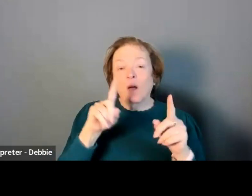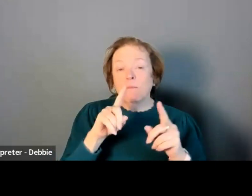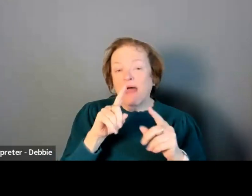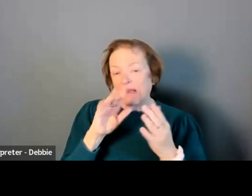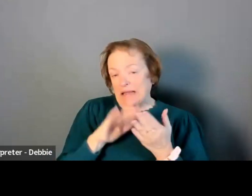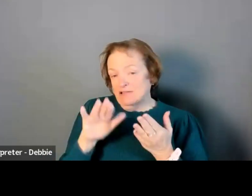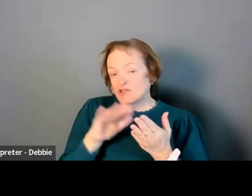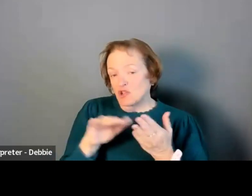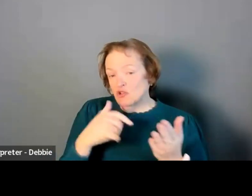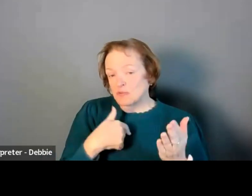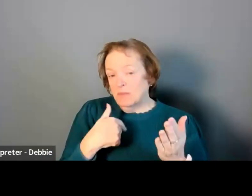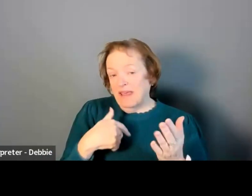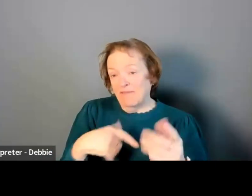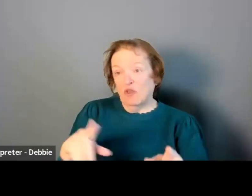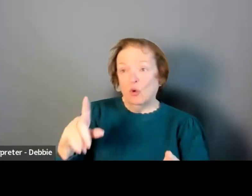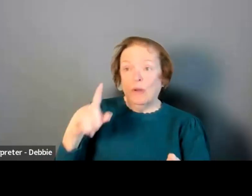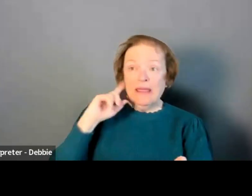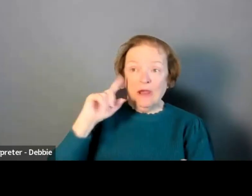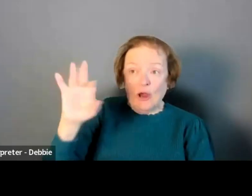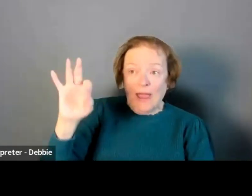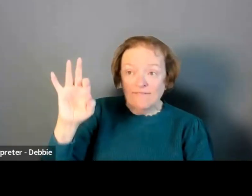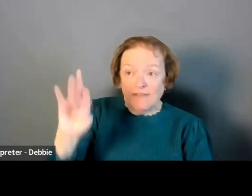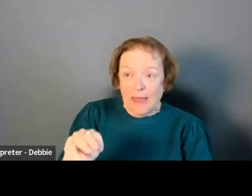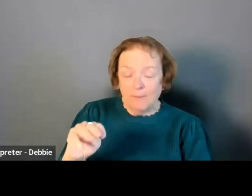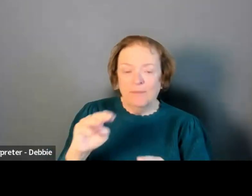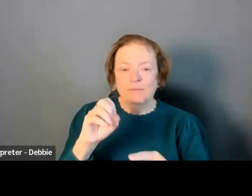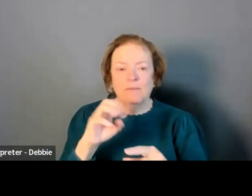if you hear me saying FM or HAT, I am speaking of the same thing.